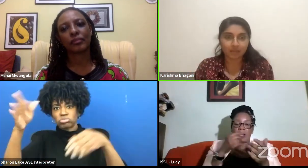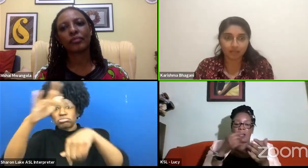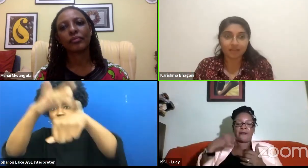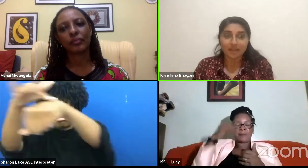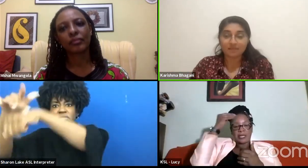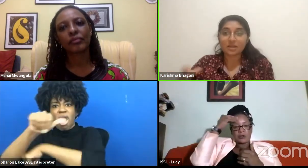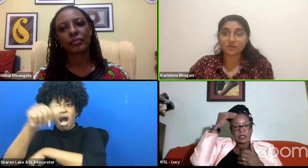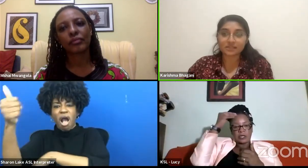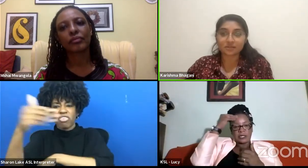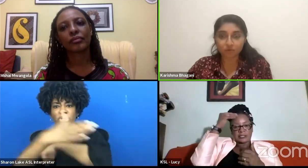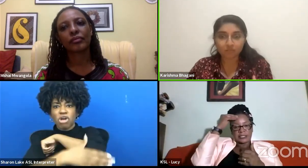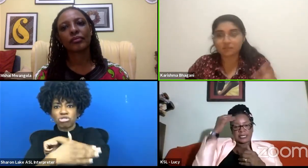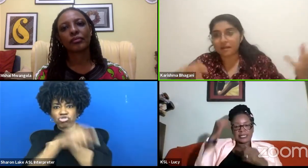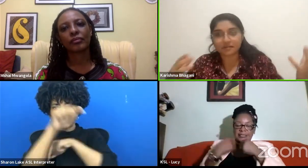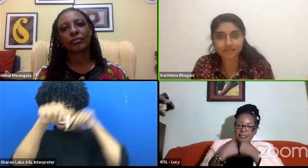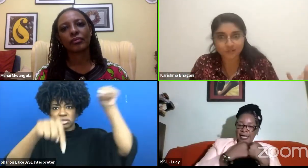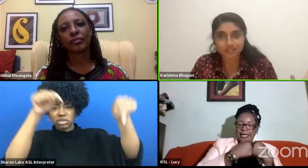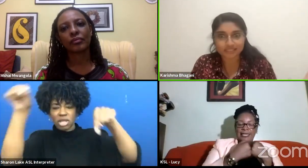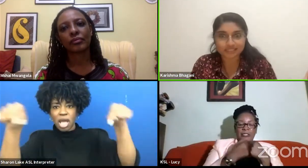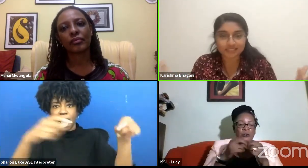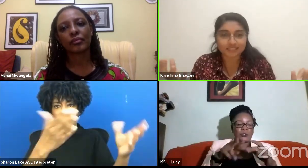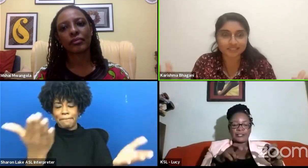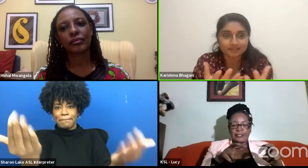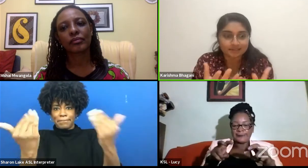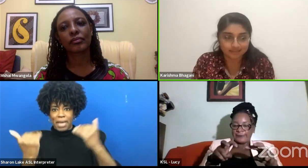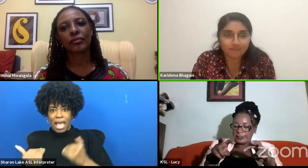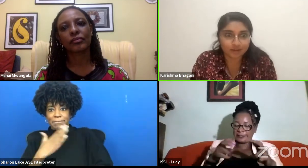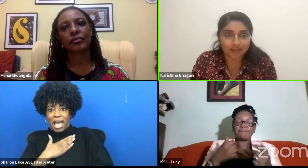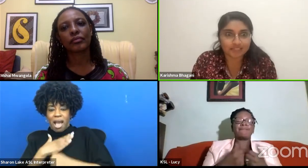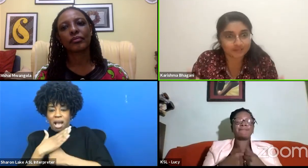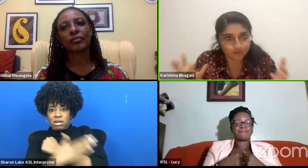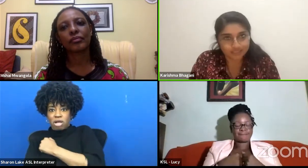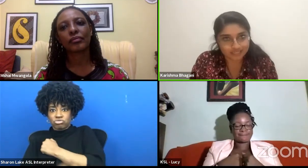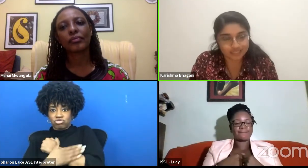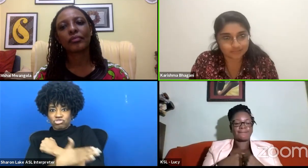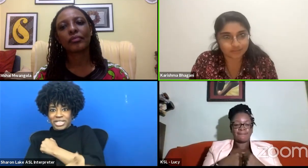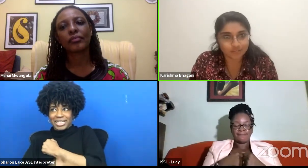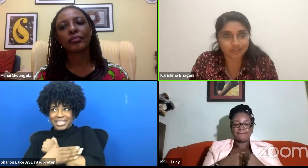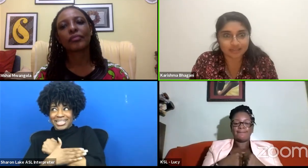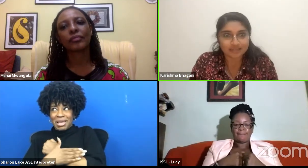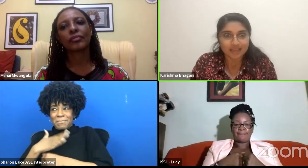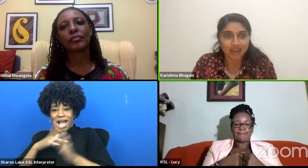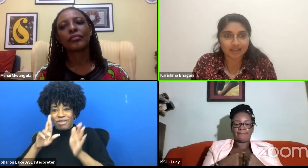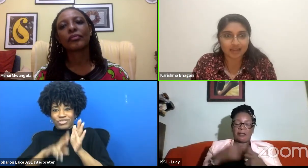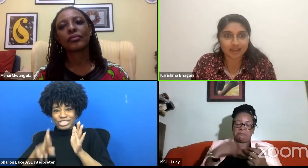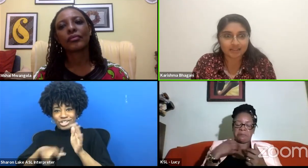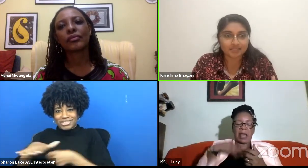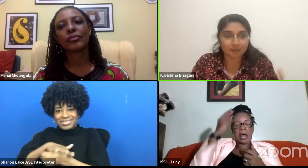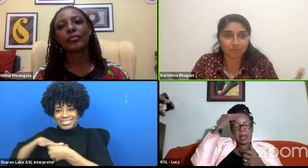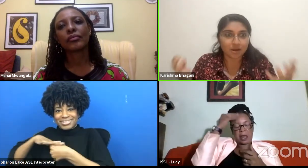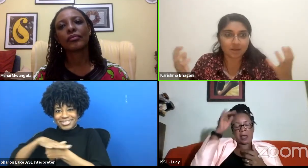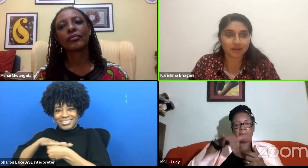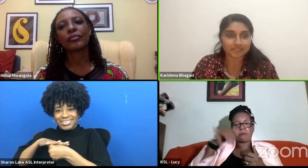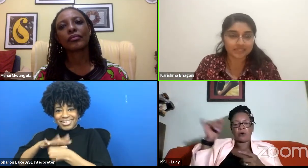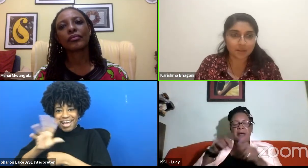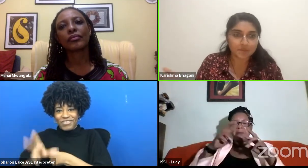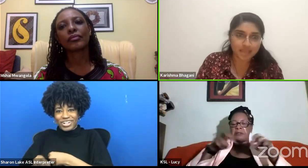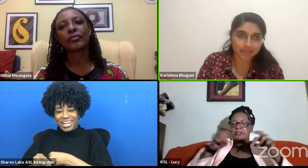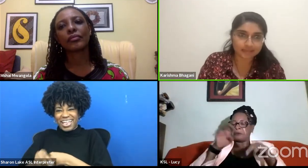well, I've been educated abroad, but my research is East Africa. It's focused in this region and this is my bread and butter and being.